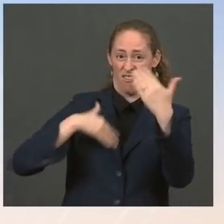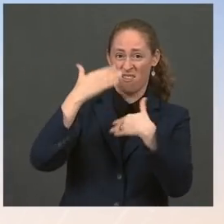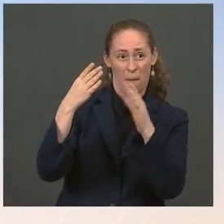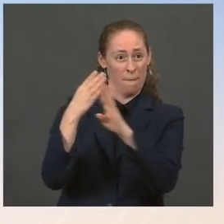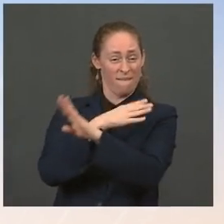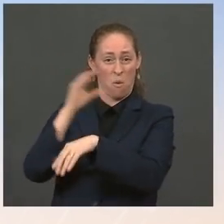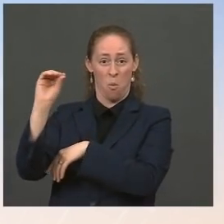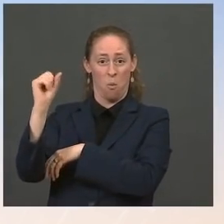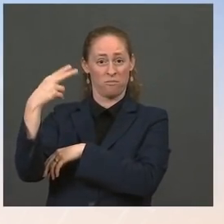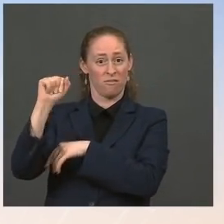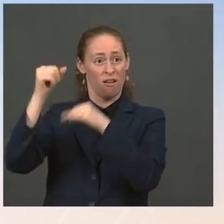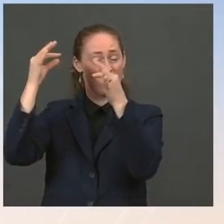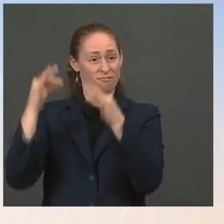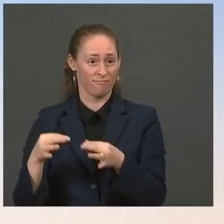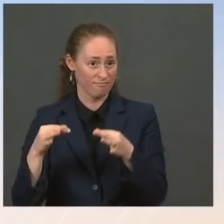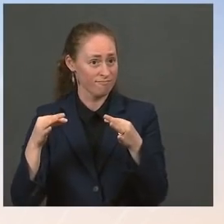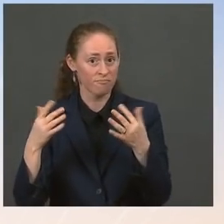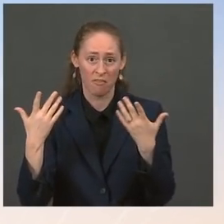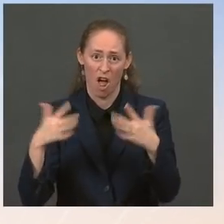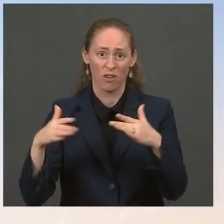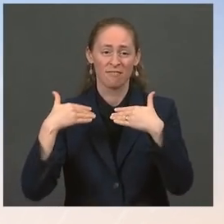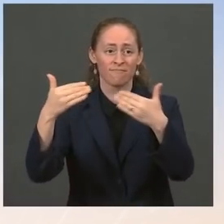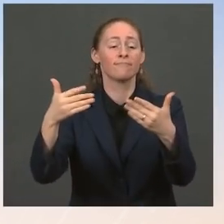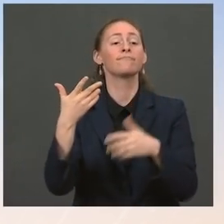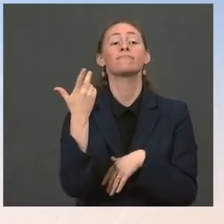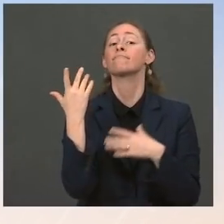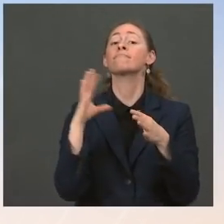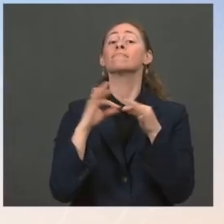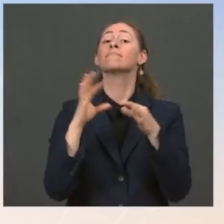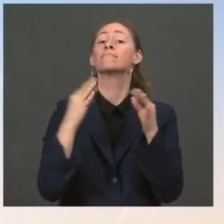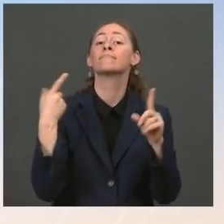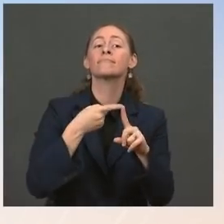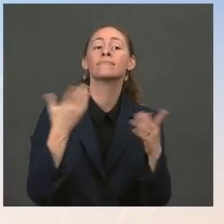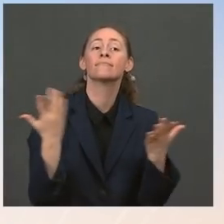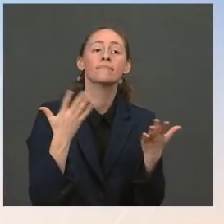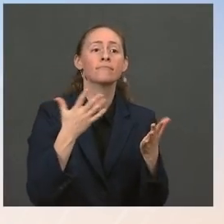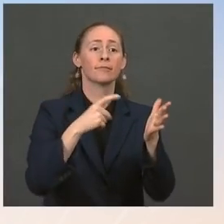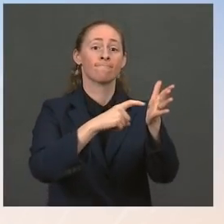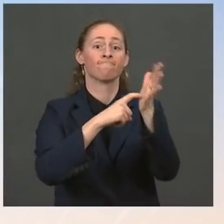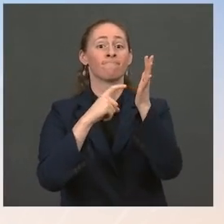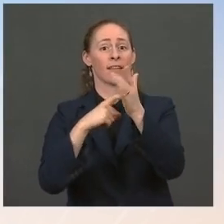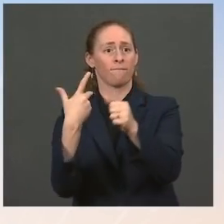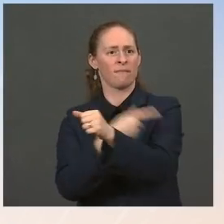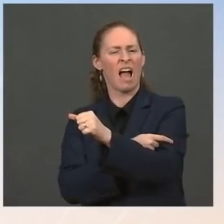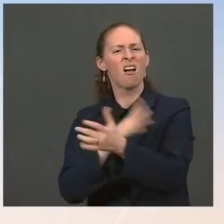Vaccination requirements get more people vaccinated, helping to end the pandemic and strengthen the economy.